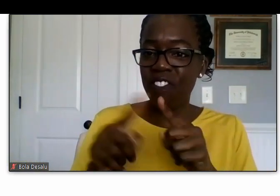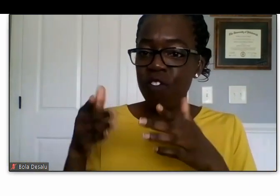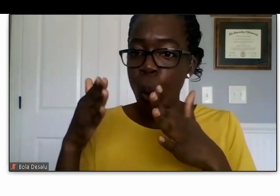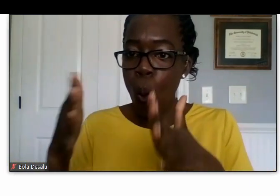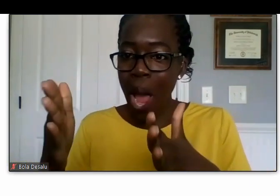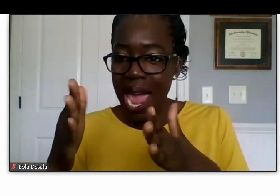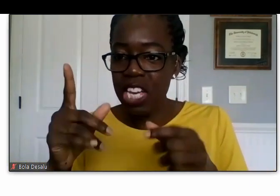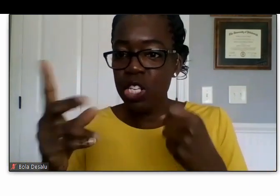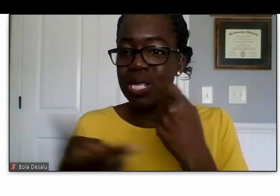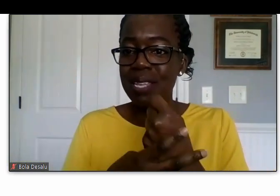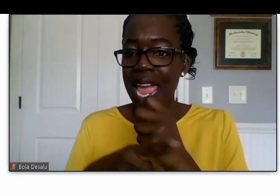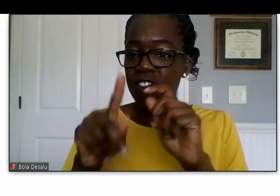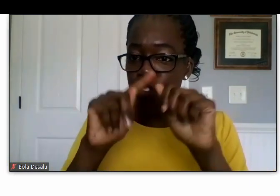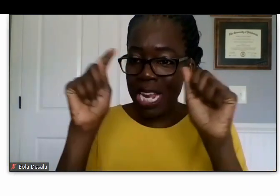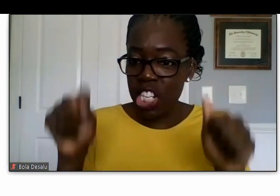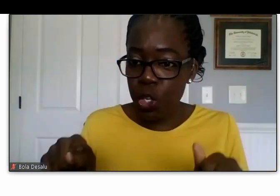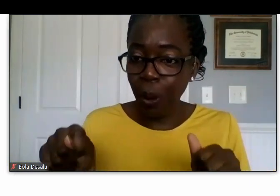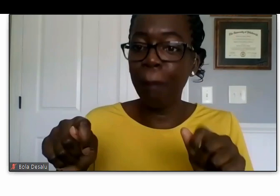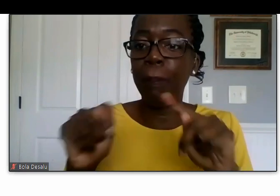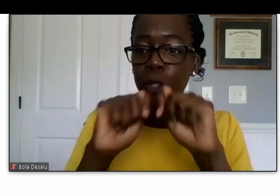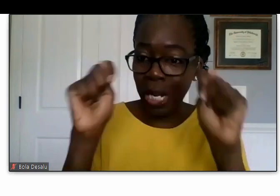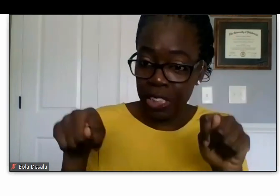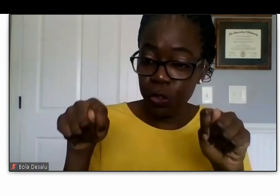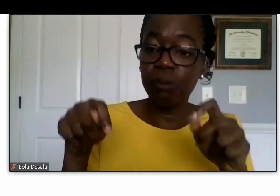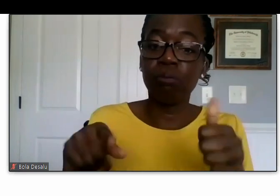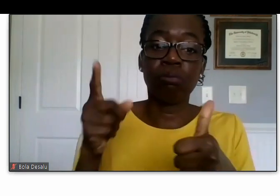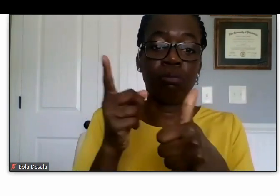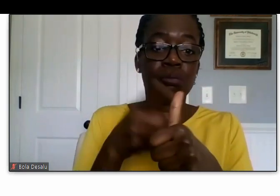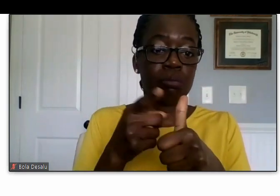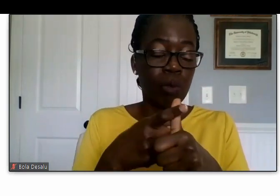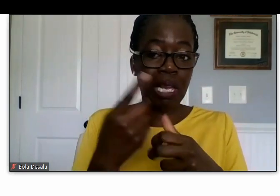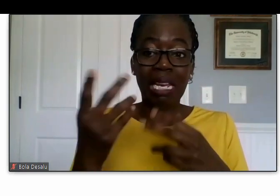you'll see three different ways of saving the transcript.